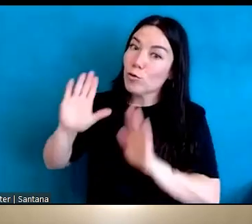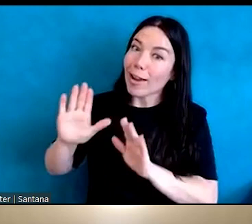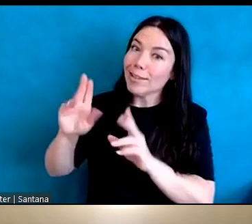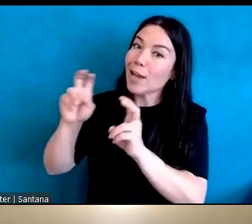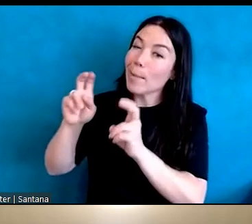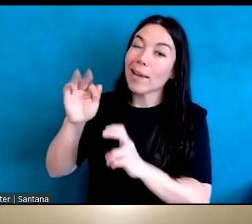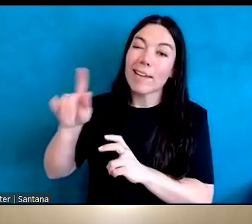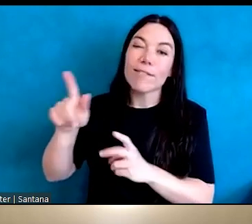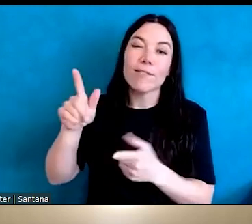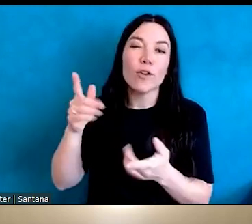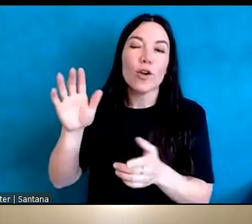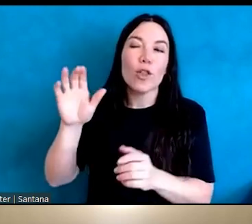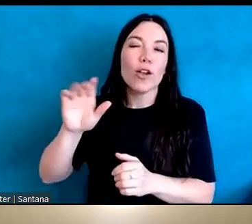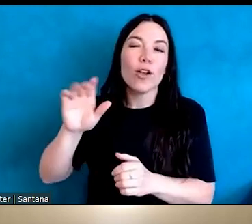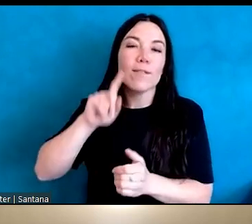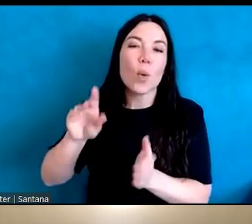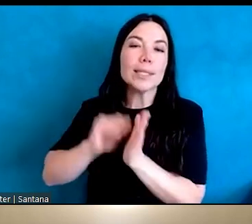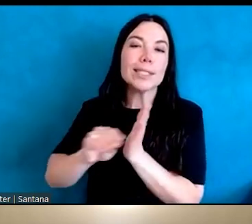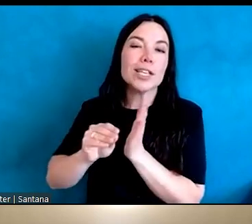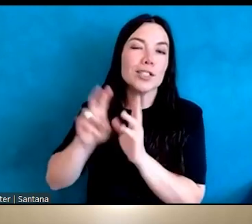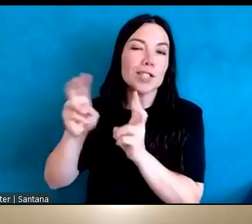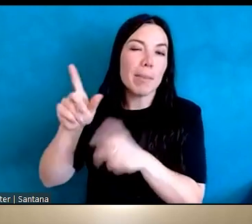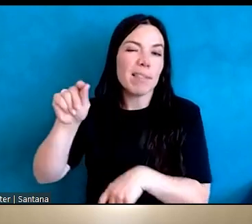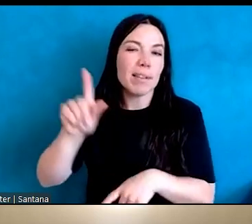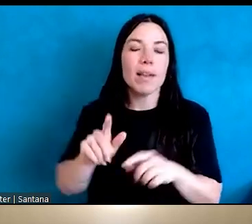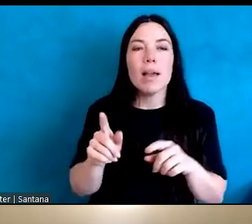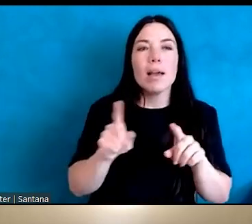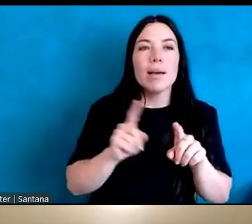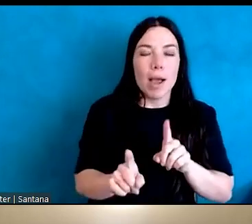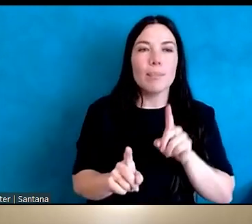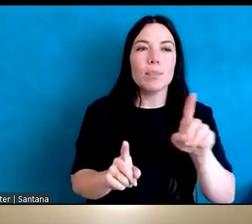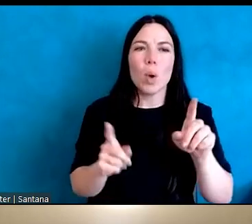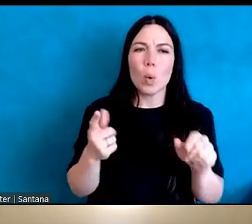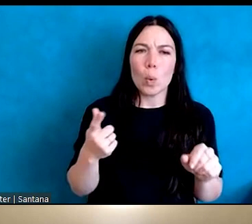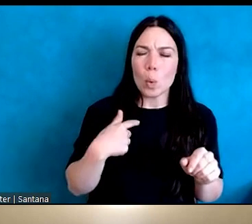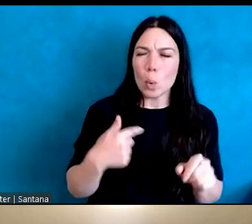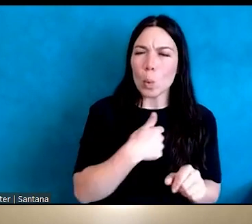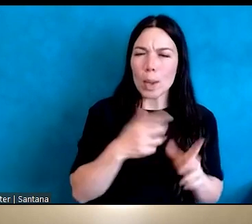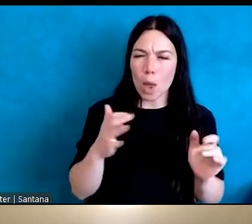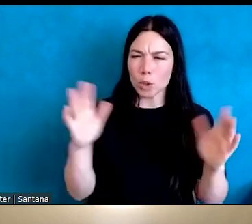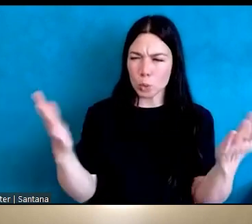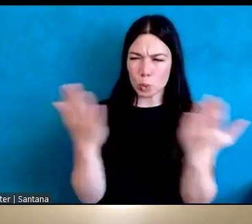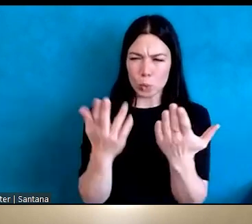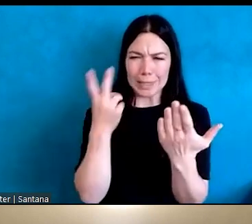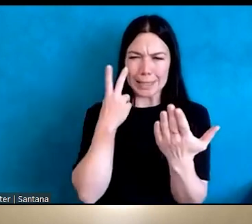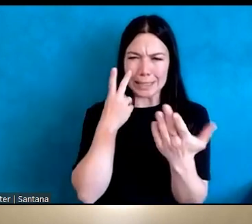We analyze the degree to which the dyads overlapped in their conversations across the two contexts